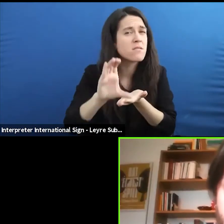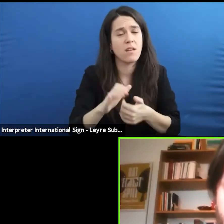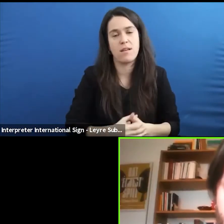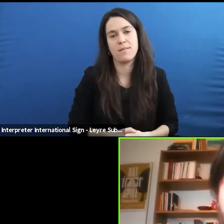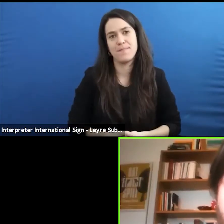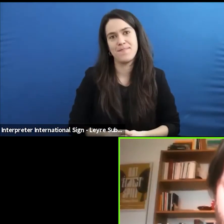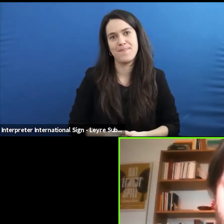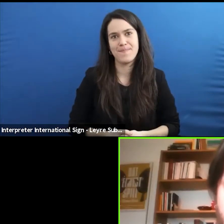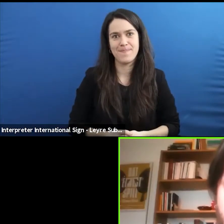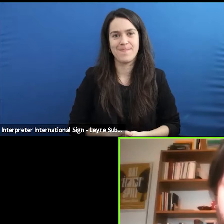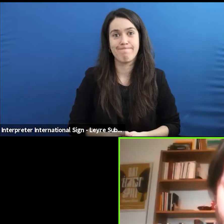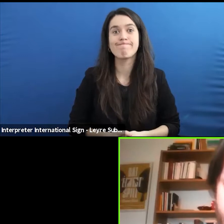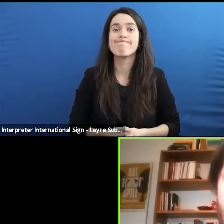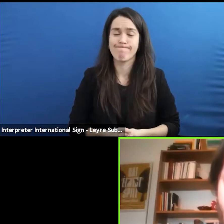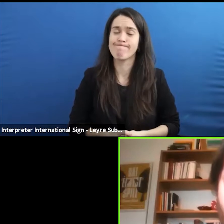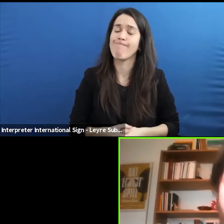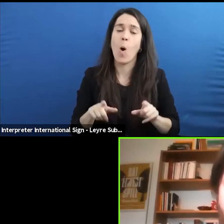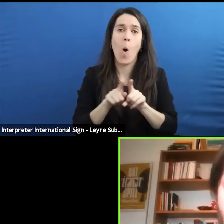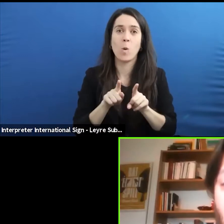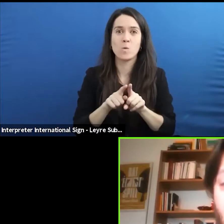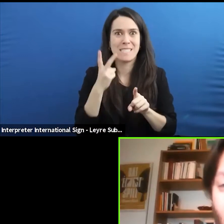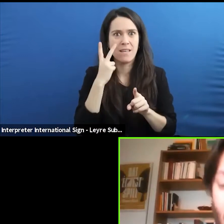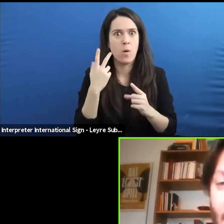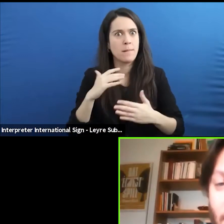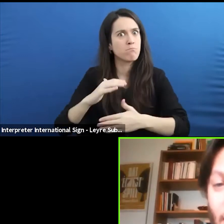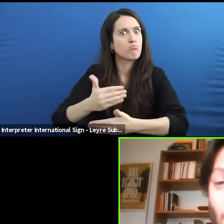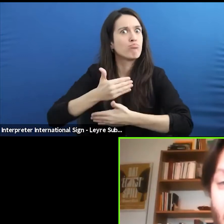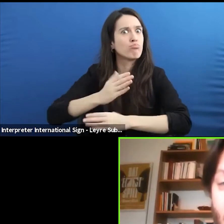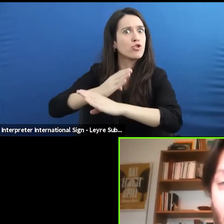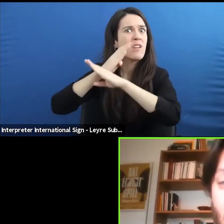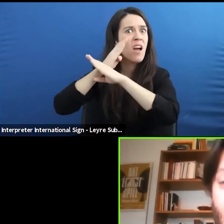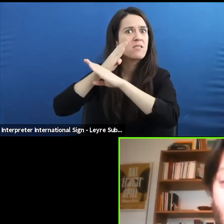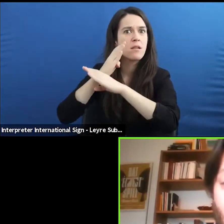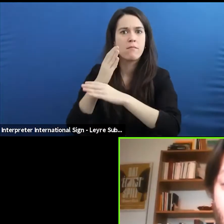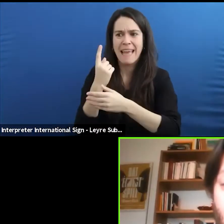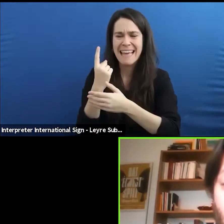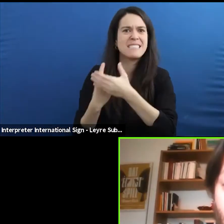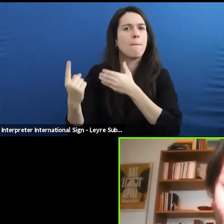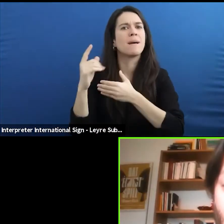the urgency of protecting the autonomy of the education systems and the freedom of the arts,